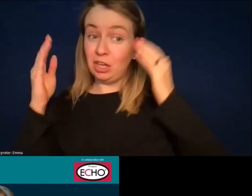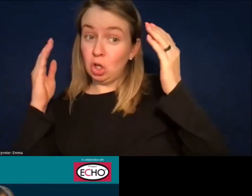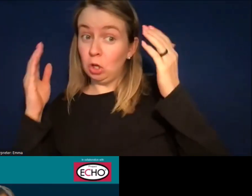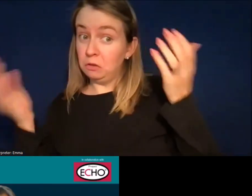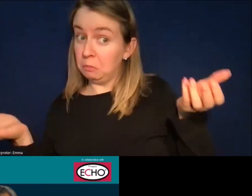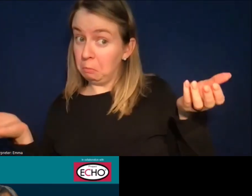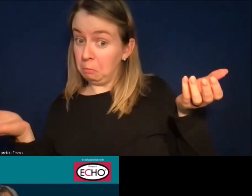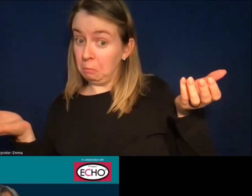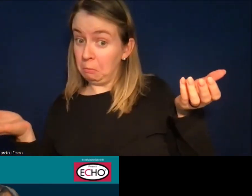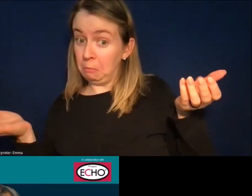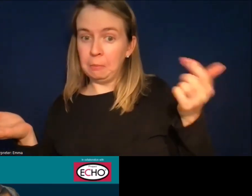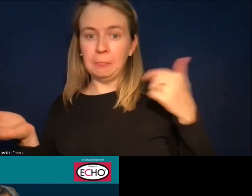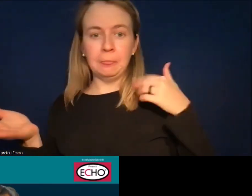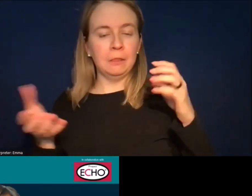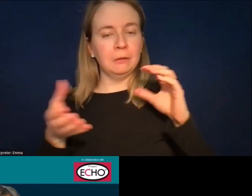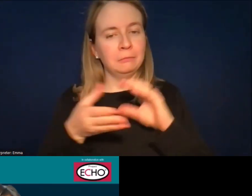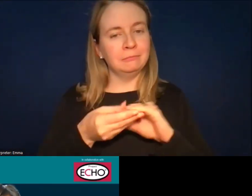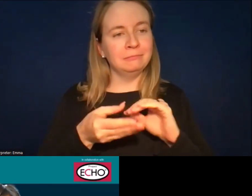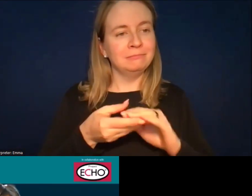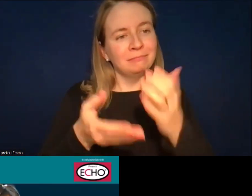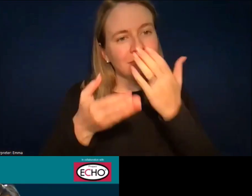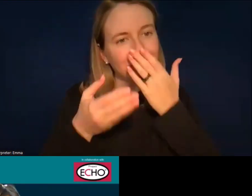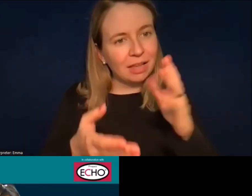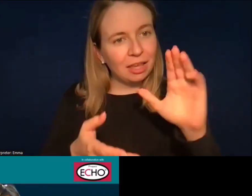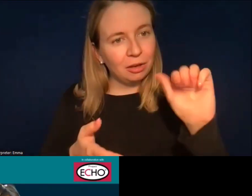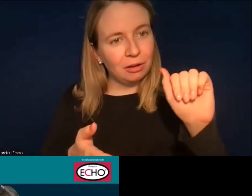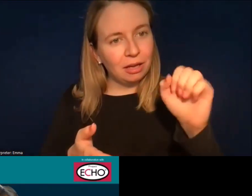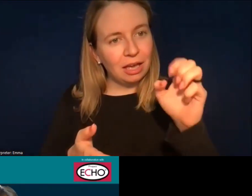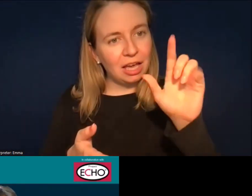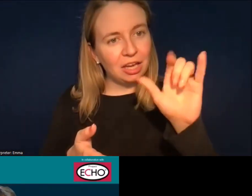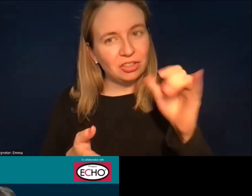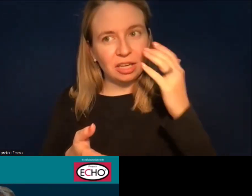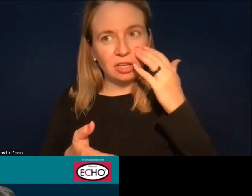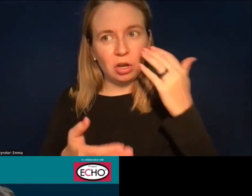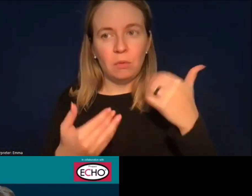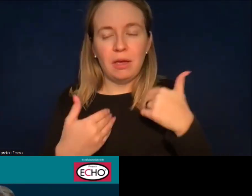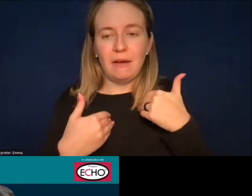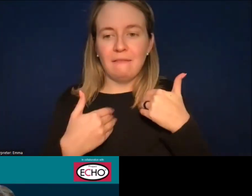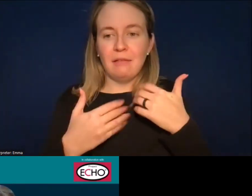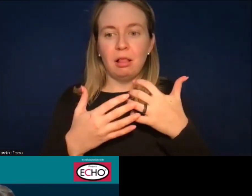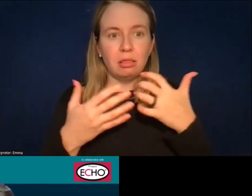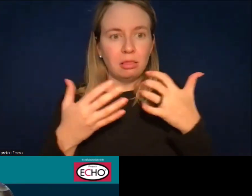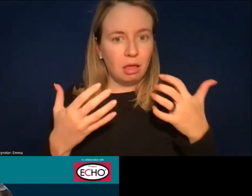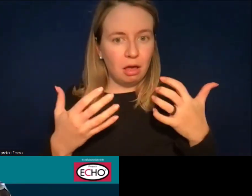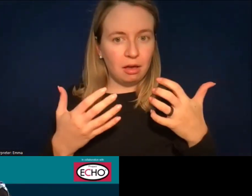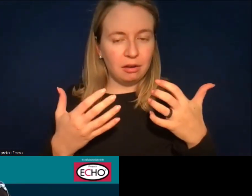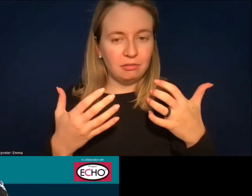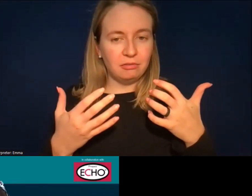Hey, I did want to say, Ashley, thank you for this presentation. I know we have a lot of Part C early intervention providers on